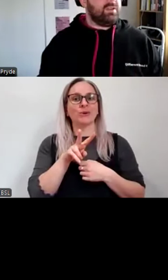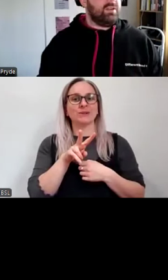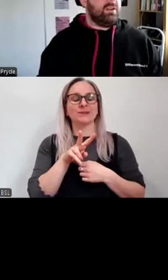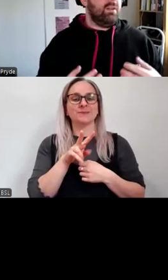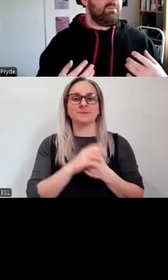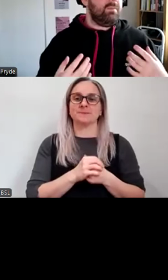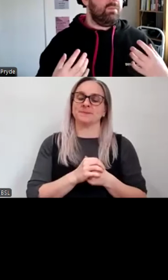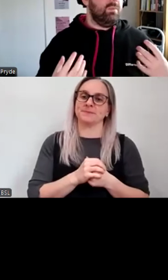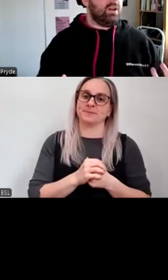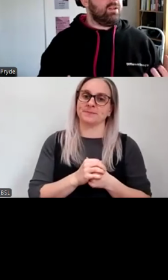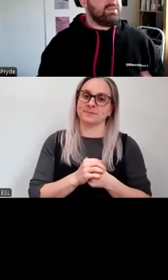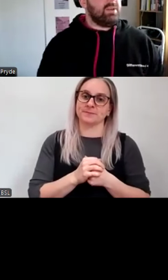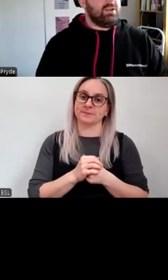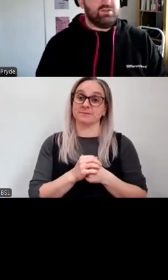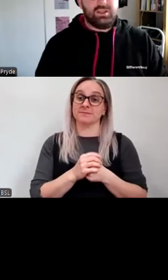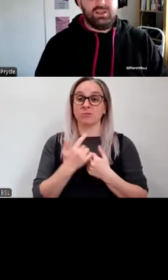everything when color isn't being used?